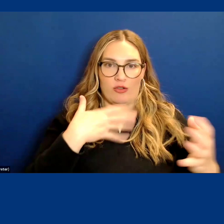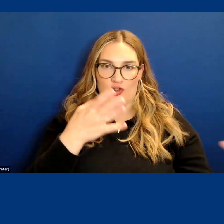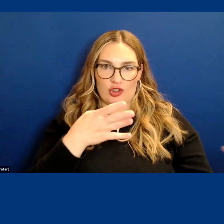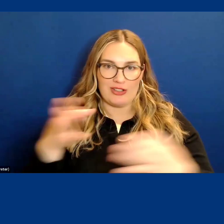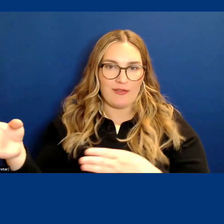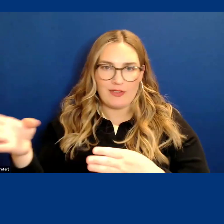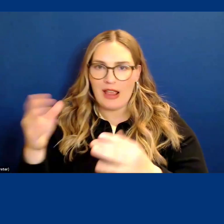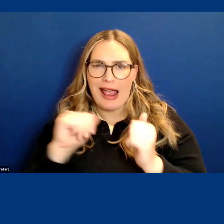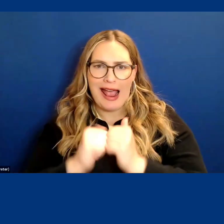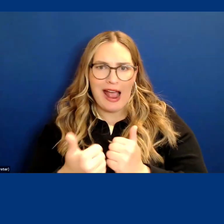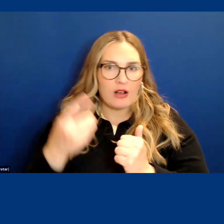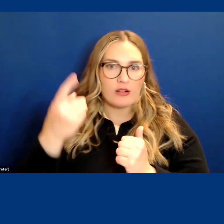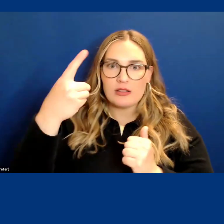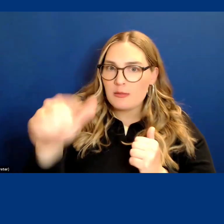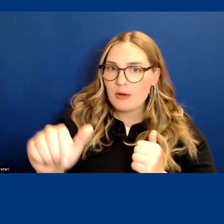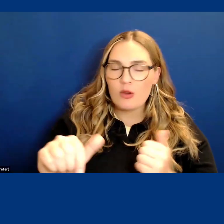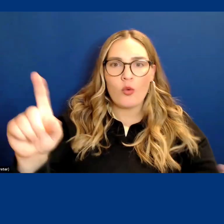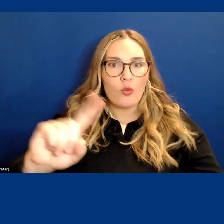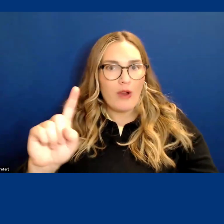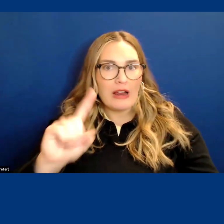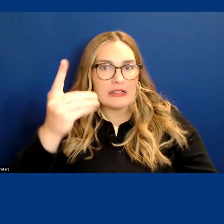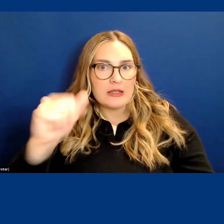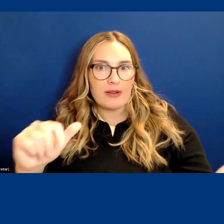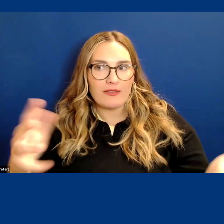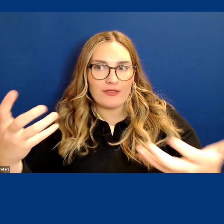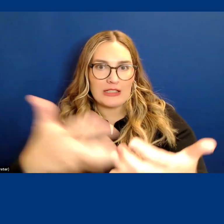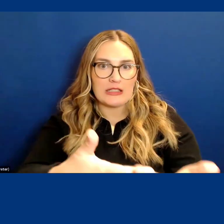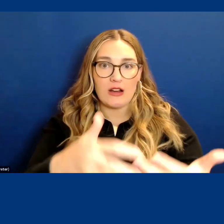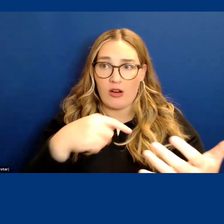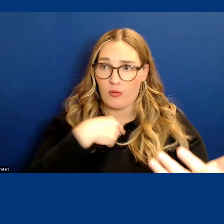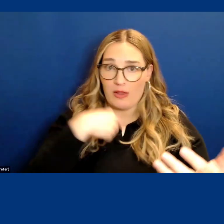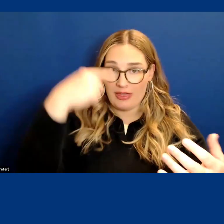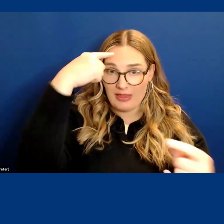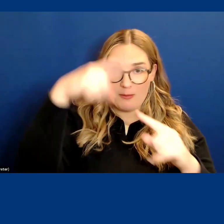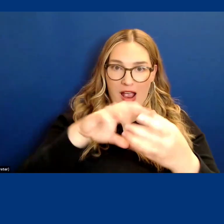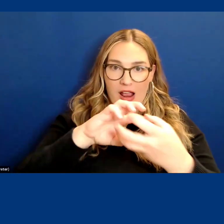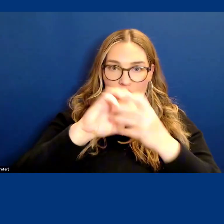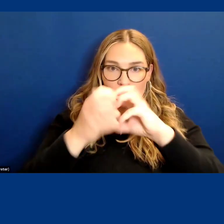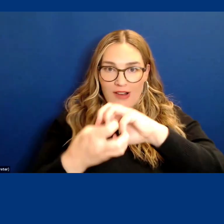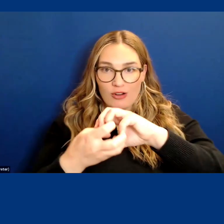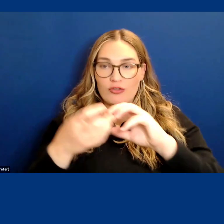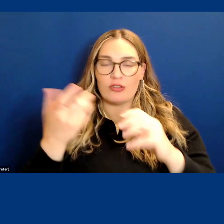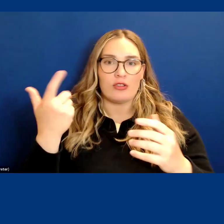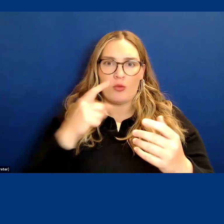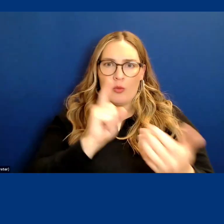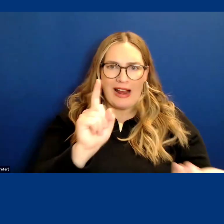disability, where's disability fit in here? Are we thinking about intersectionality? Where's disability? And